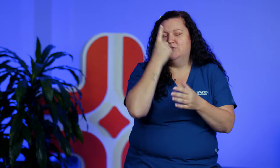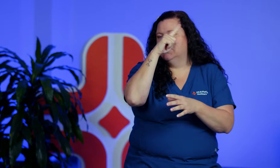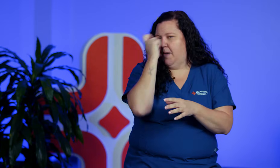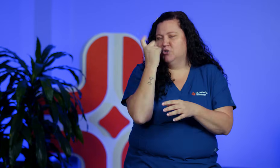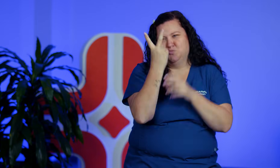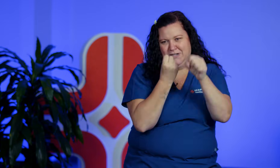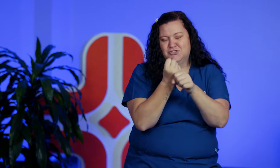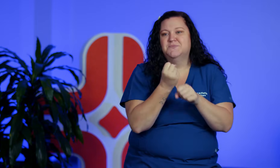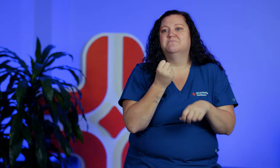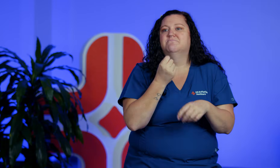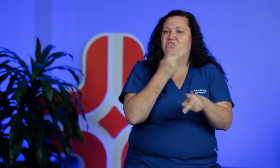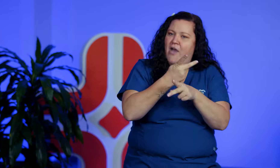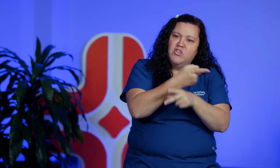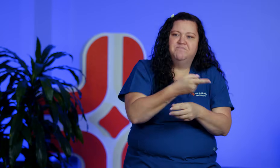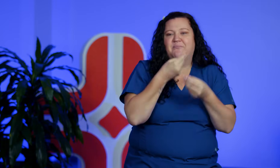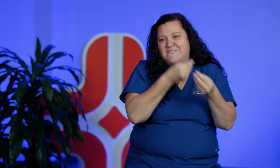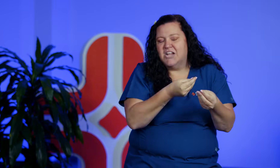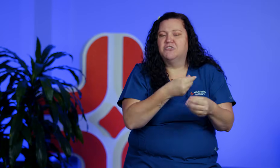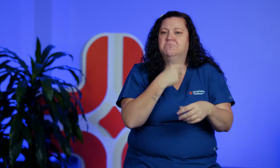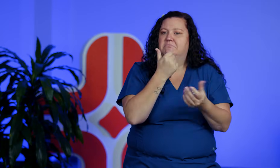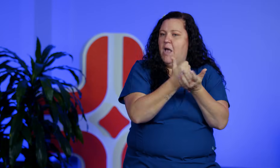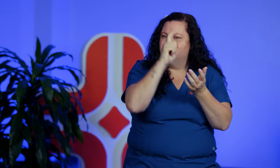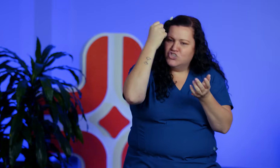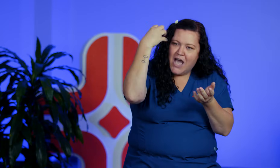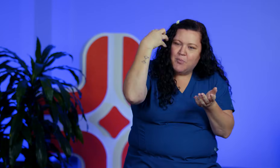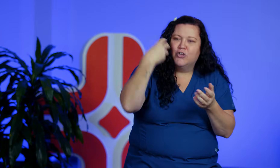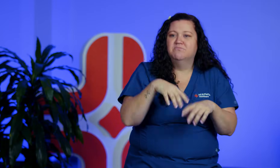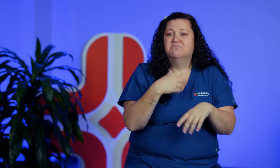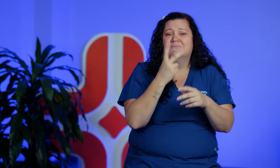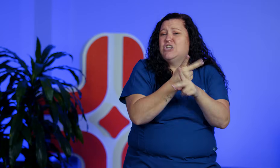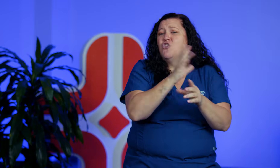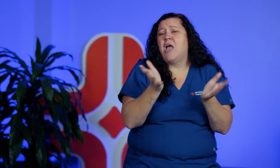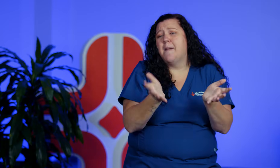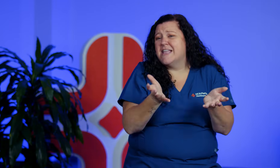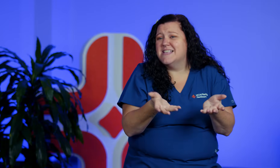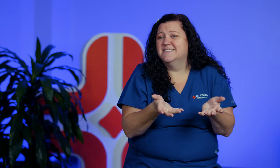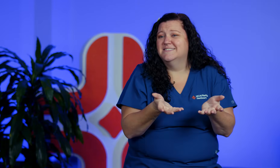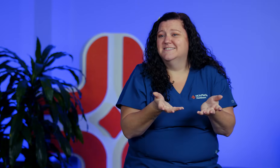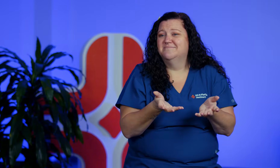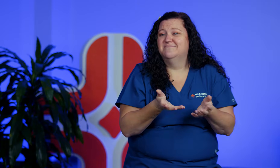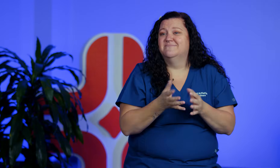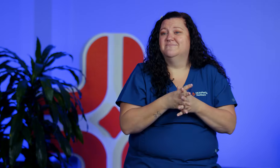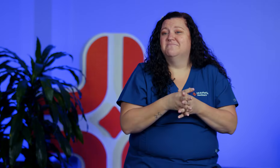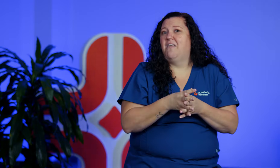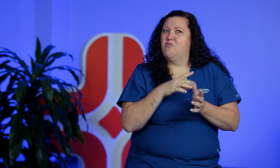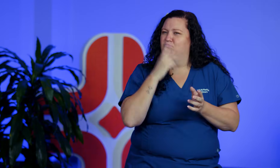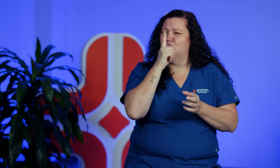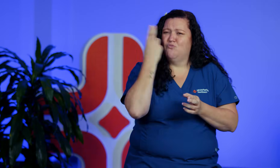So I was willing to help. And I did that for two summers. I took care of her, fed her, helped her shower, kept her company.